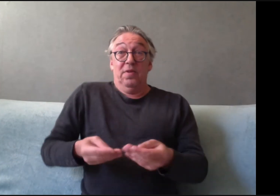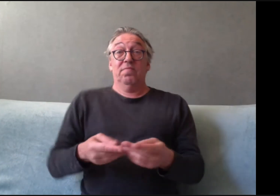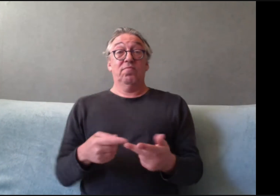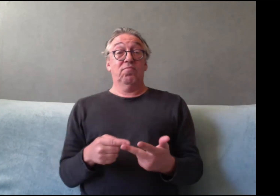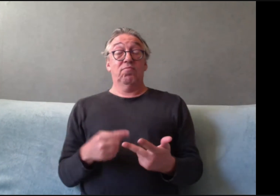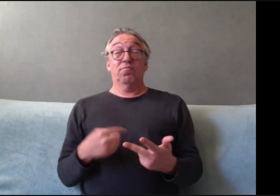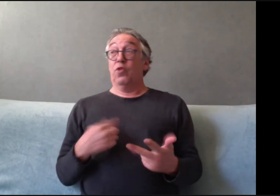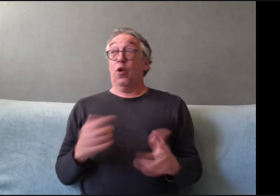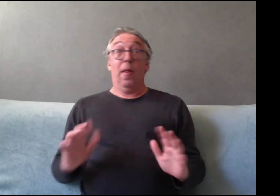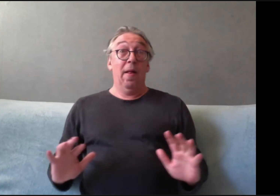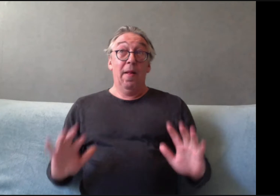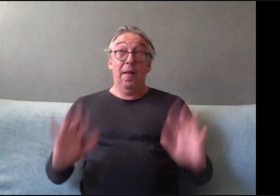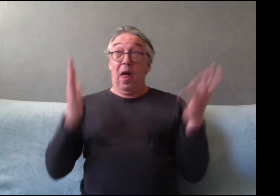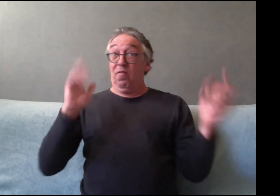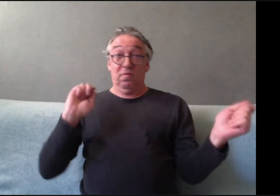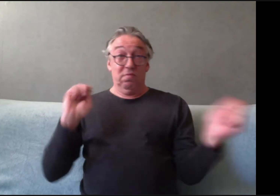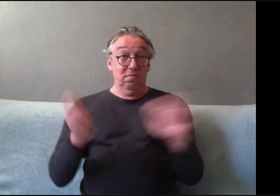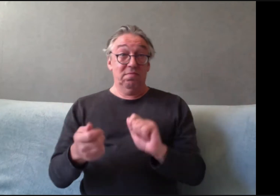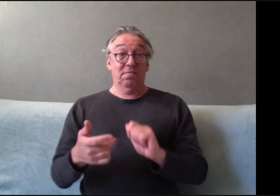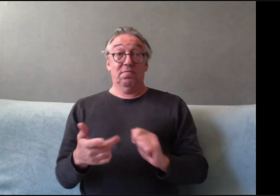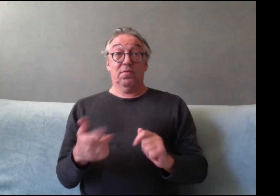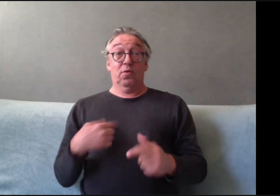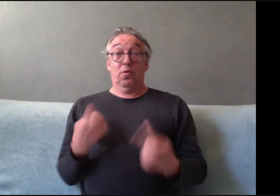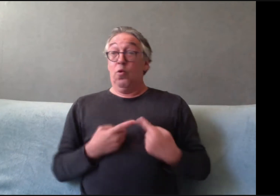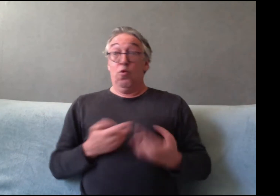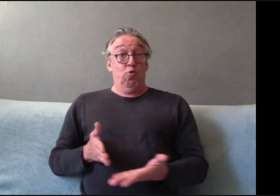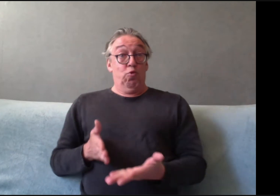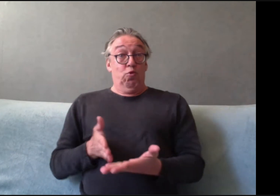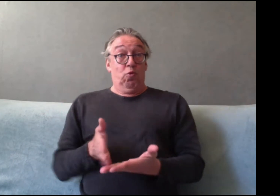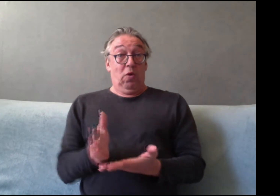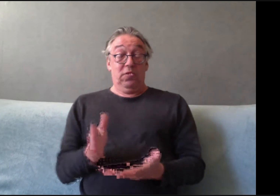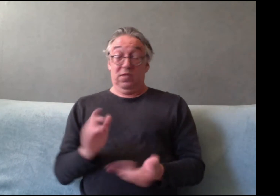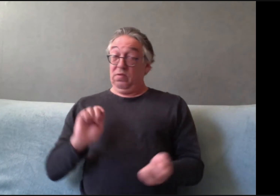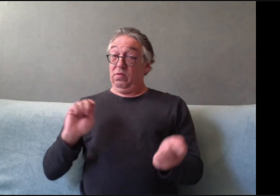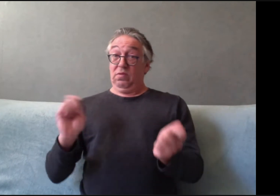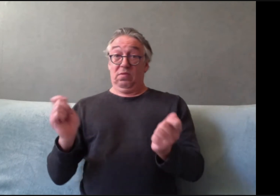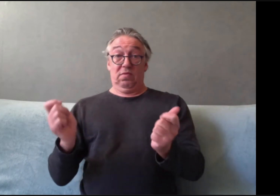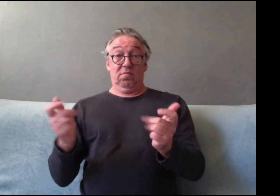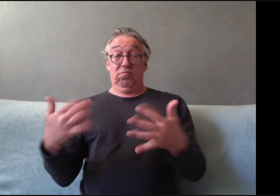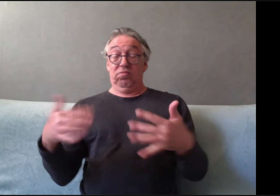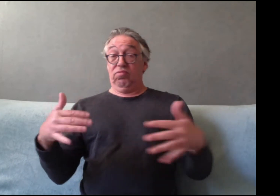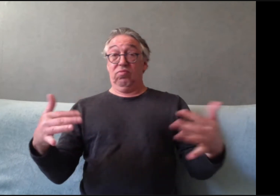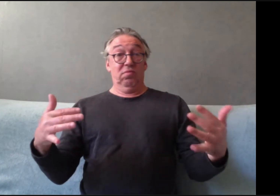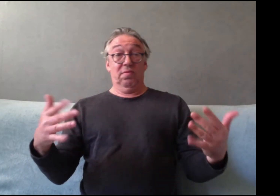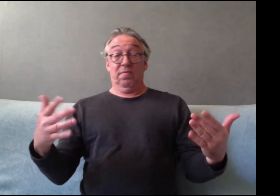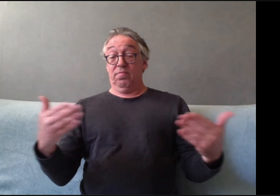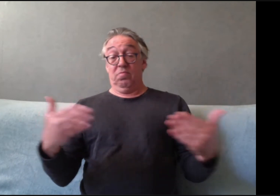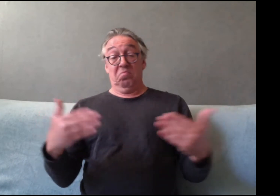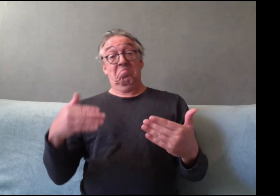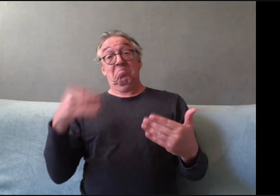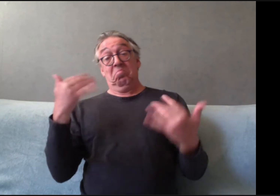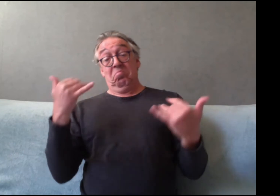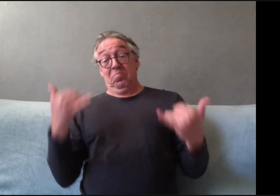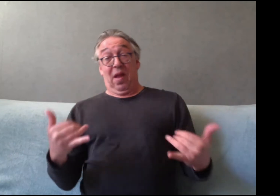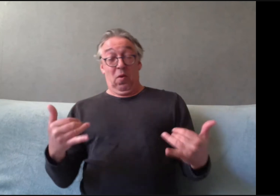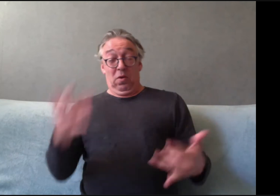The discussion we're going to have after this pandemic about the CRPD